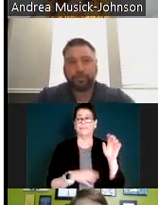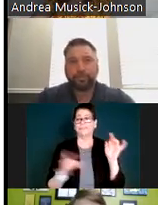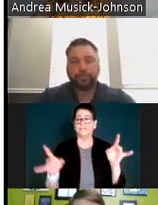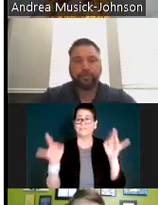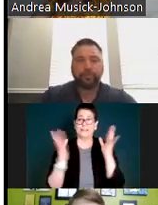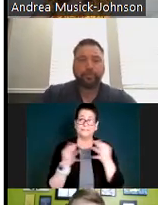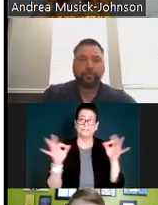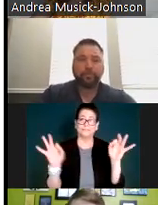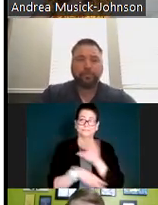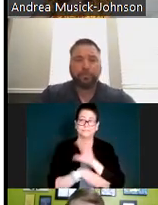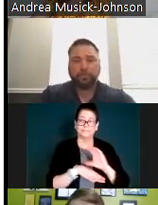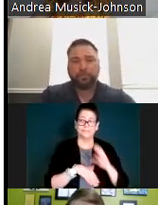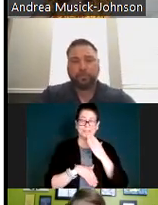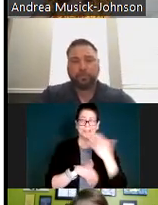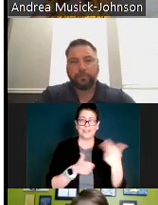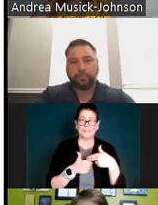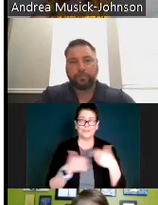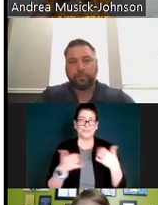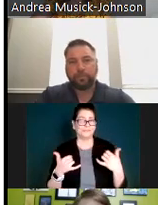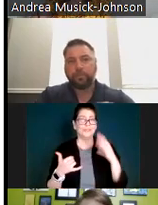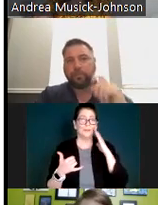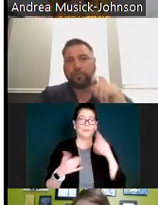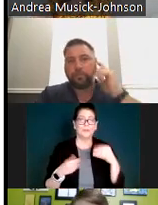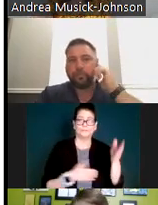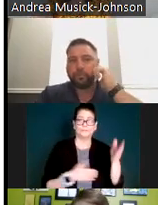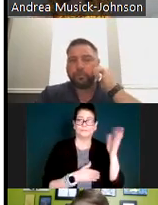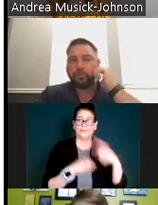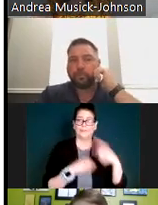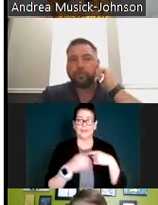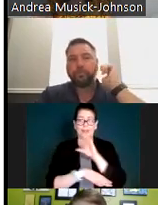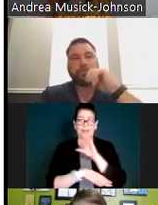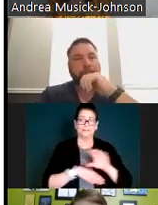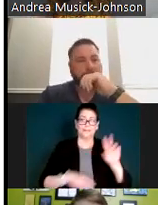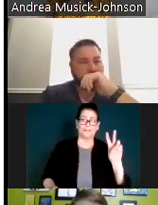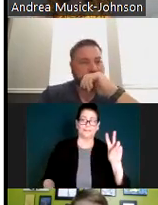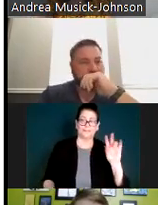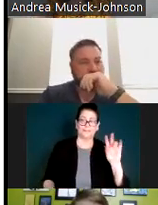We are going to have a presentation about the Colorado VineLink and we have a couple folks